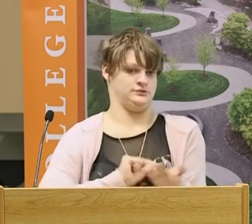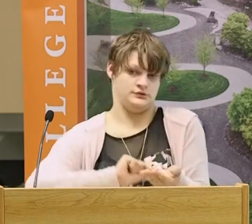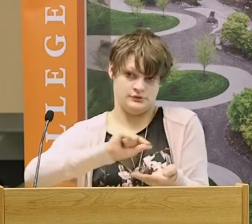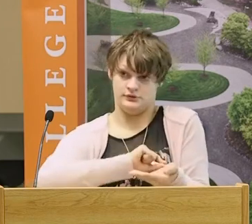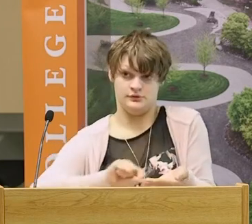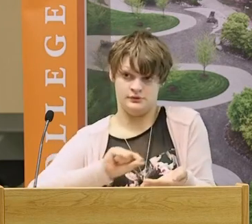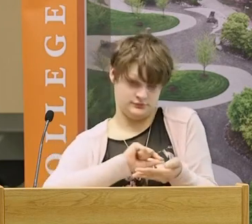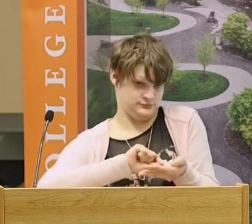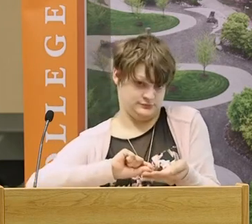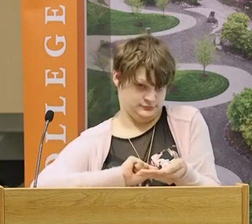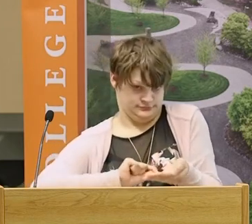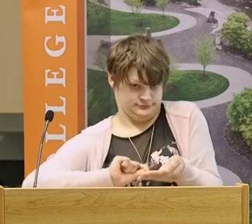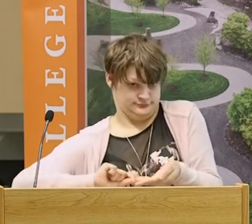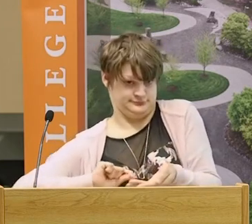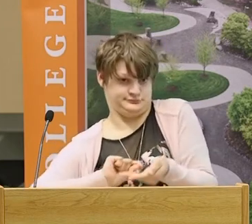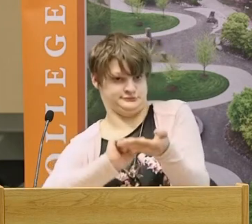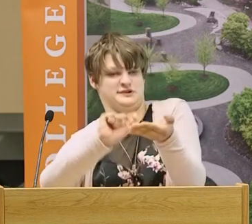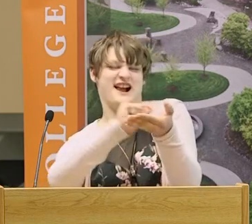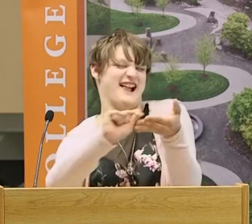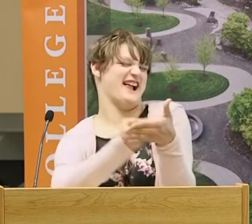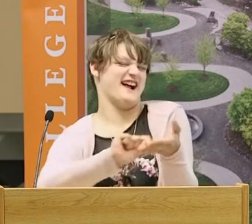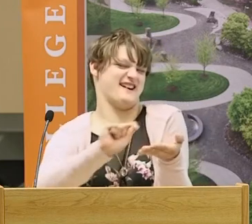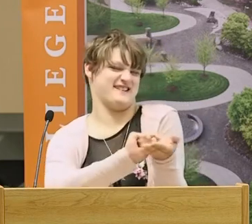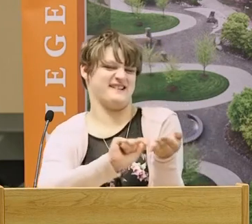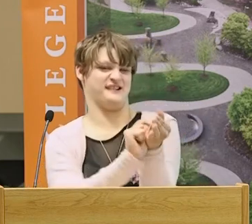So I was there for four years.